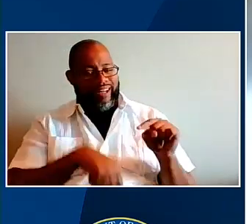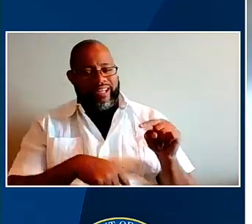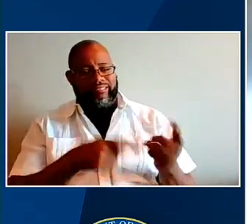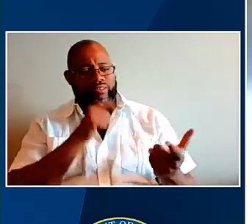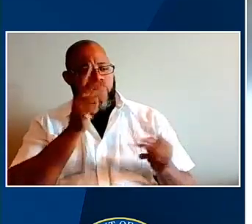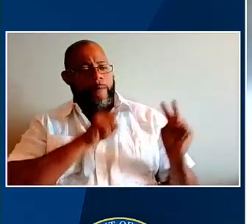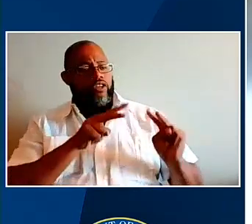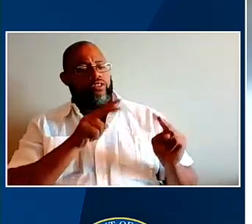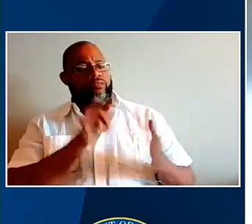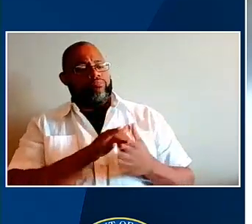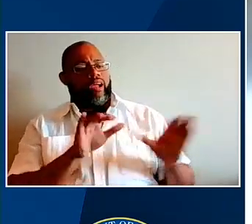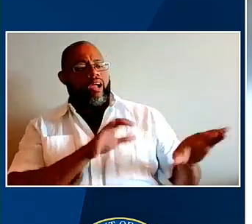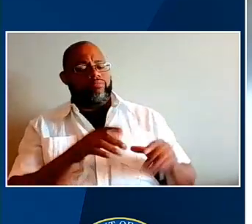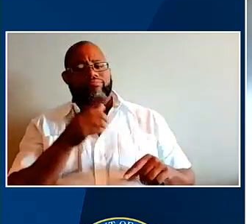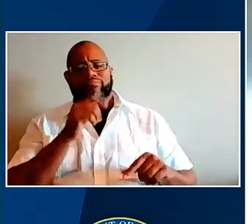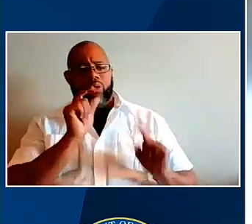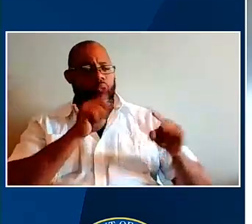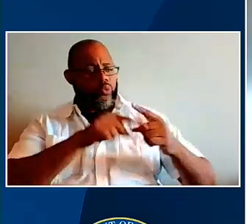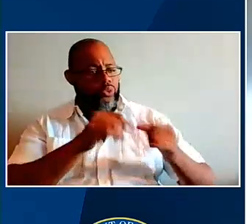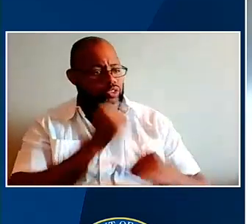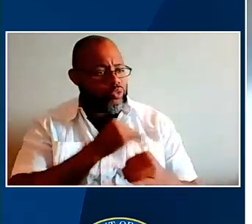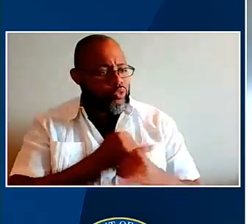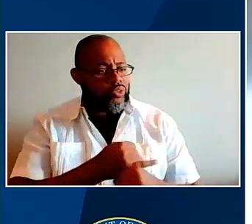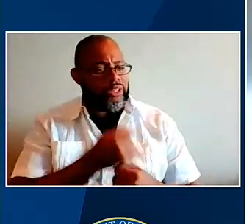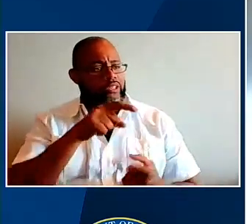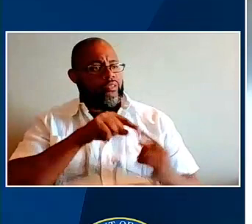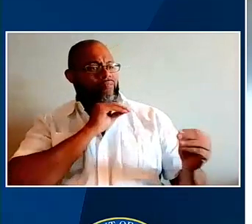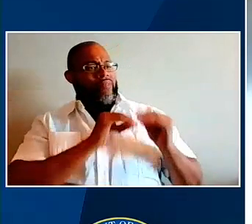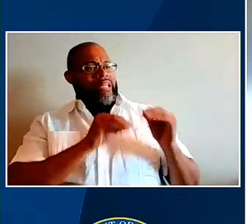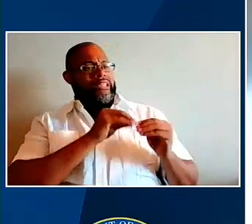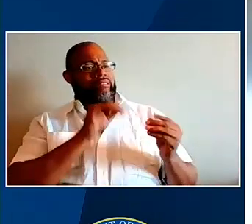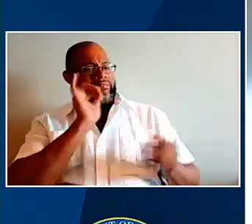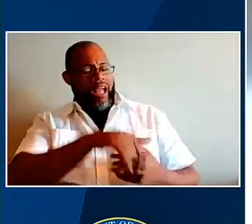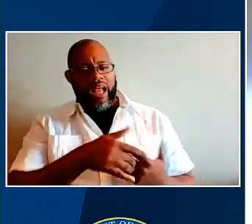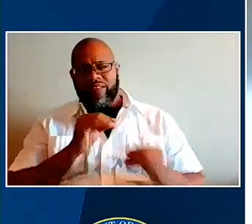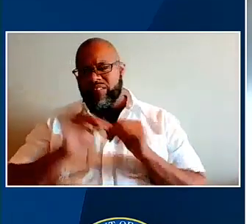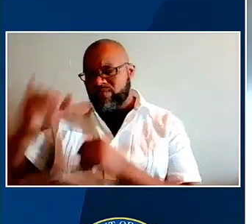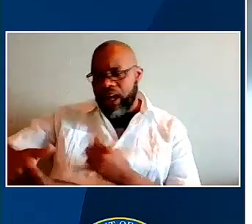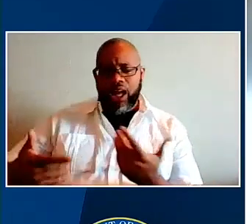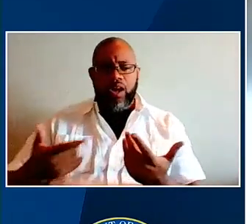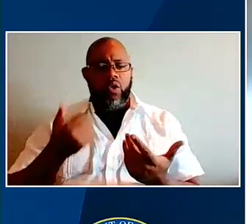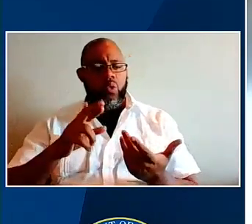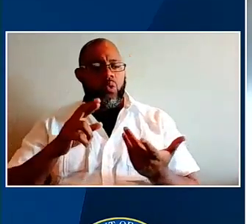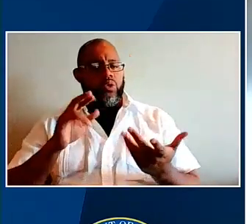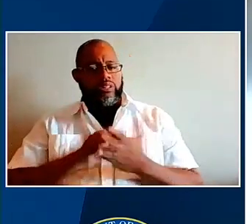conduct. They don't go to the institution and say, you need to fix this and fix that, or refund a student here and there.